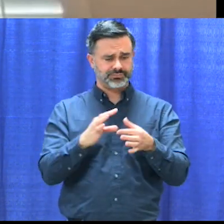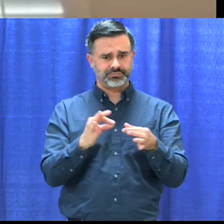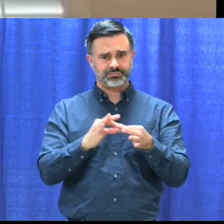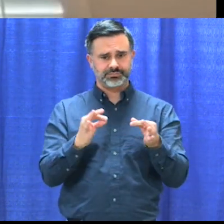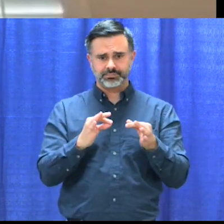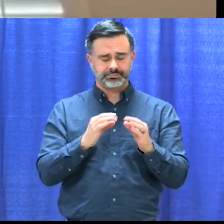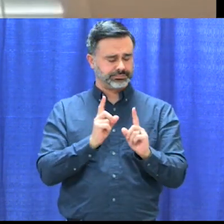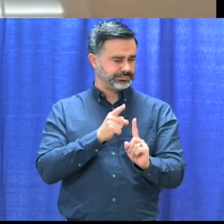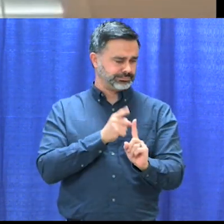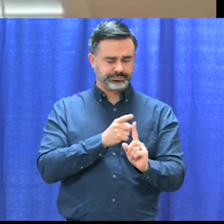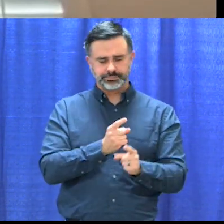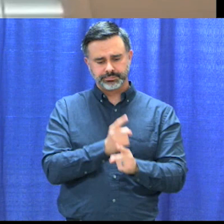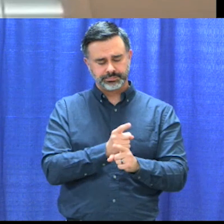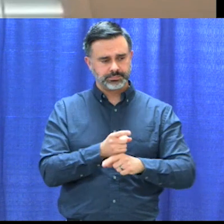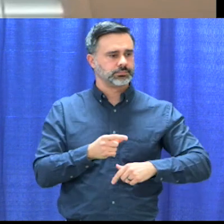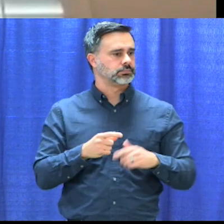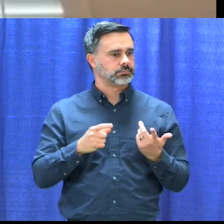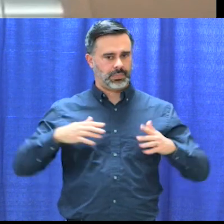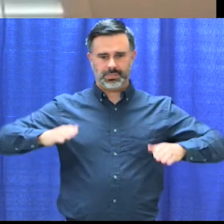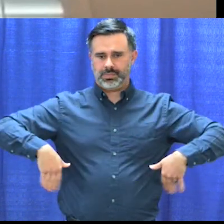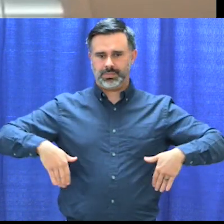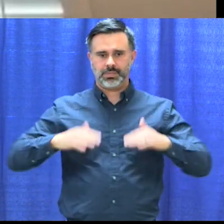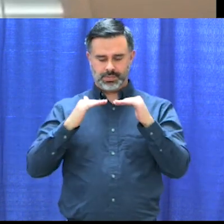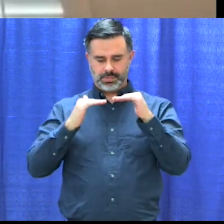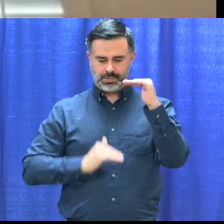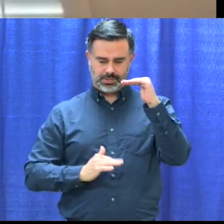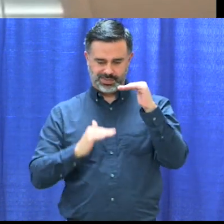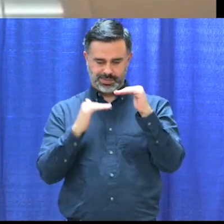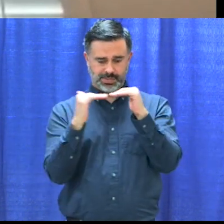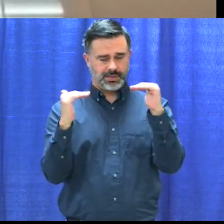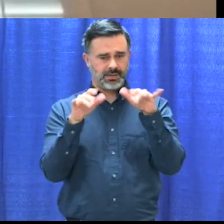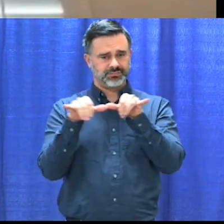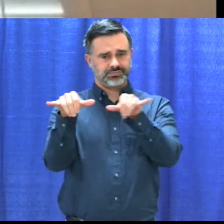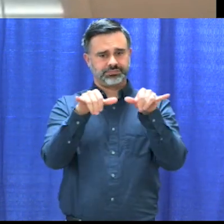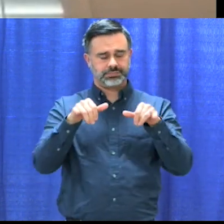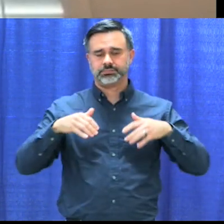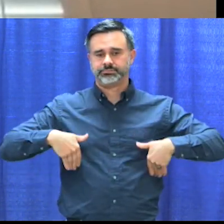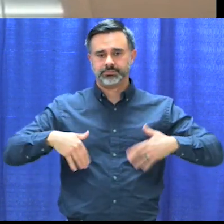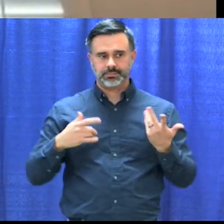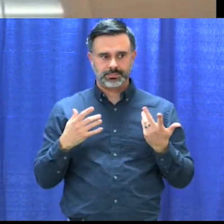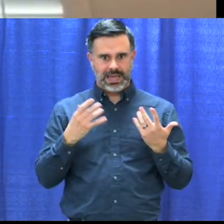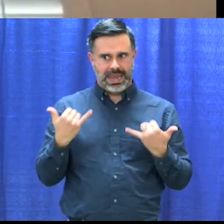We absolutely need to close the digital divide and unfortunately taking a pandemic for us